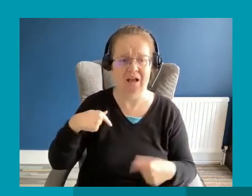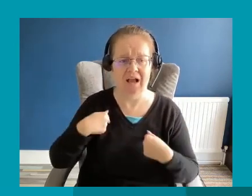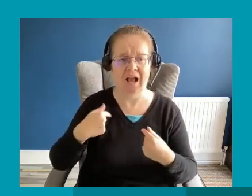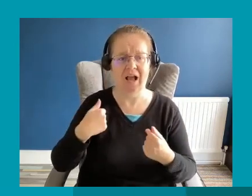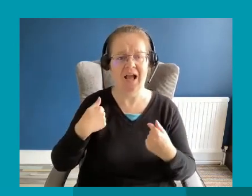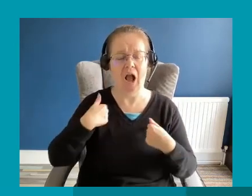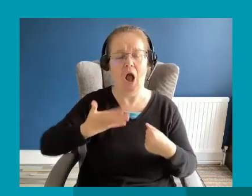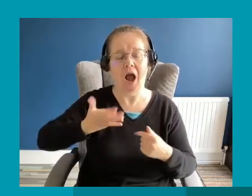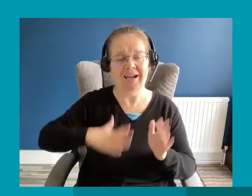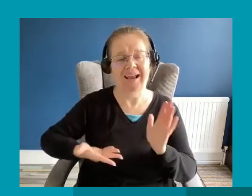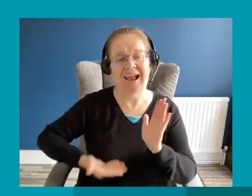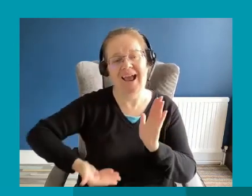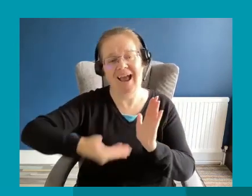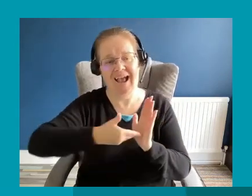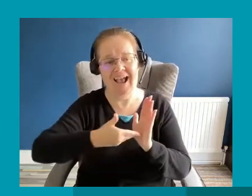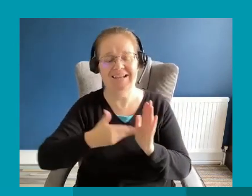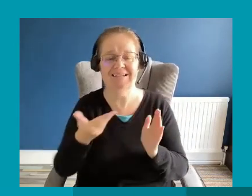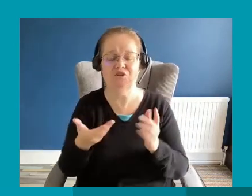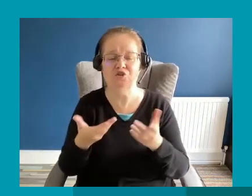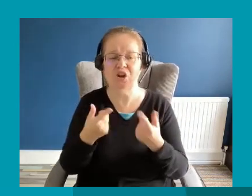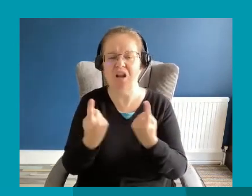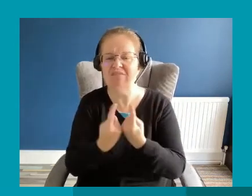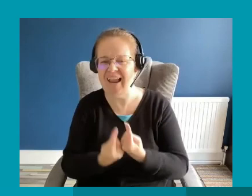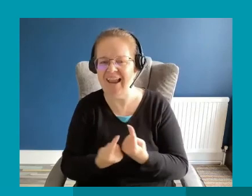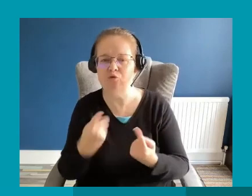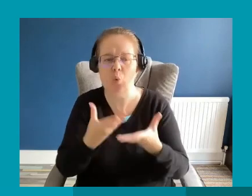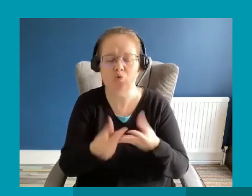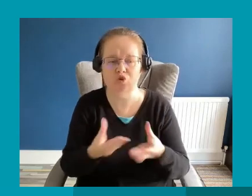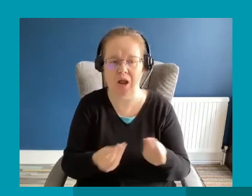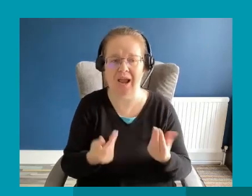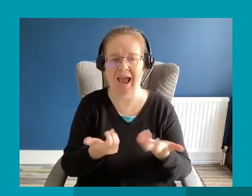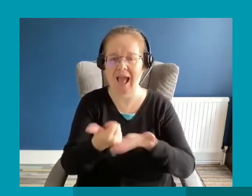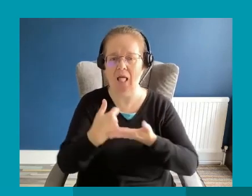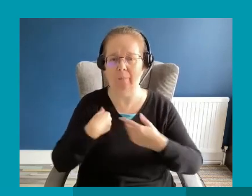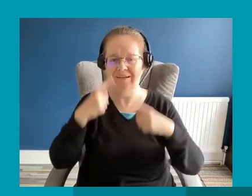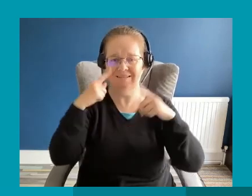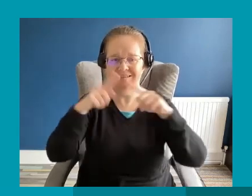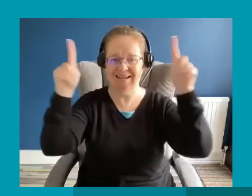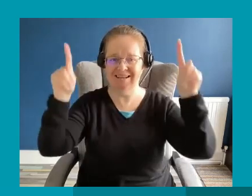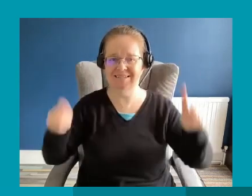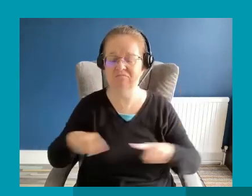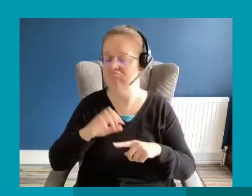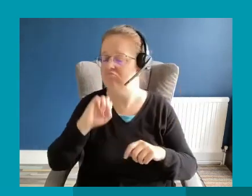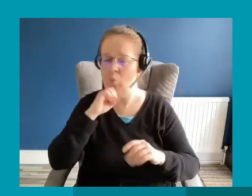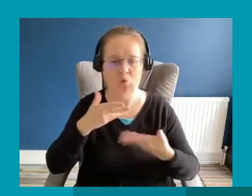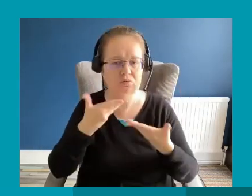clear I would need additional kit or software to help with seeing on the screen. This was not allowed and I ended